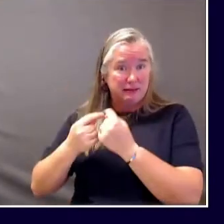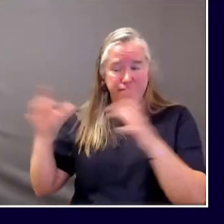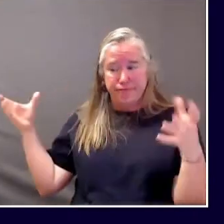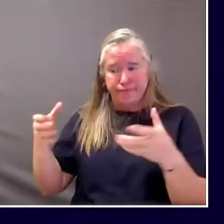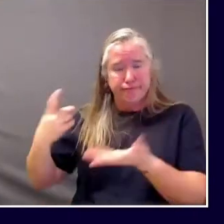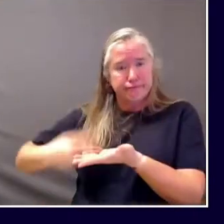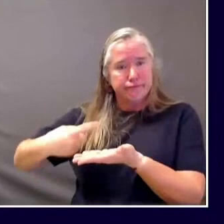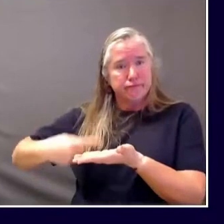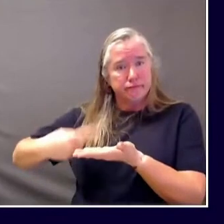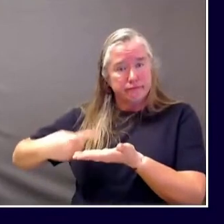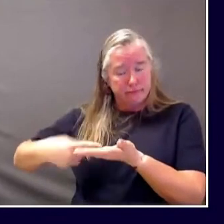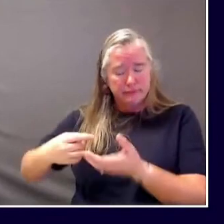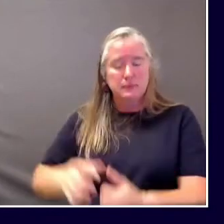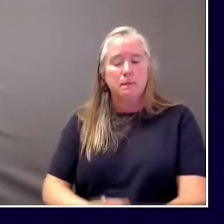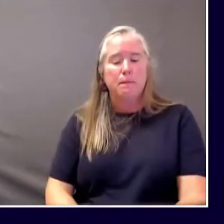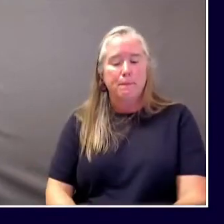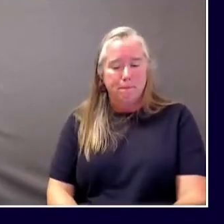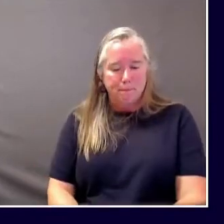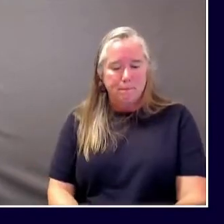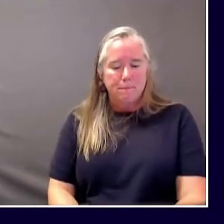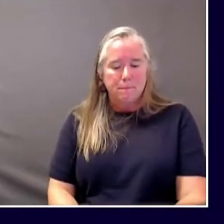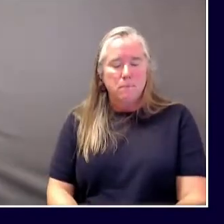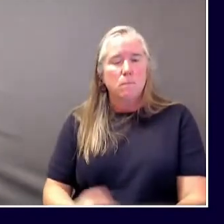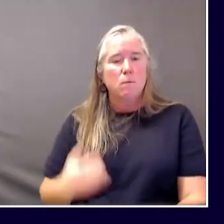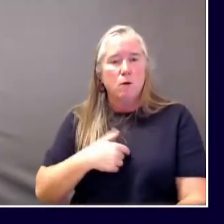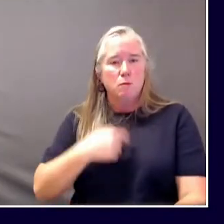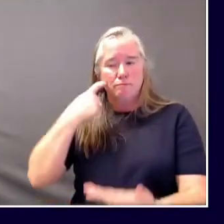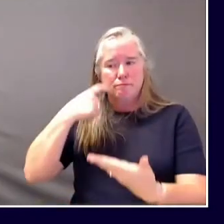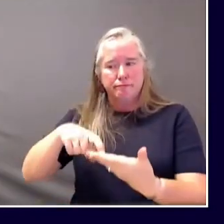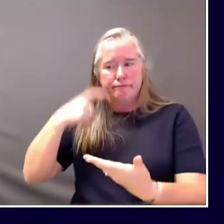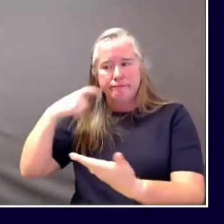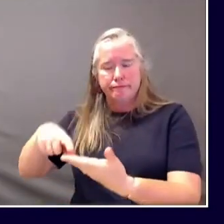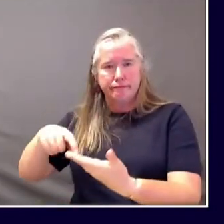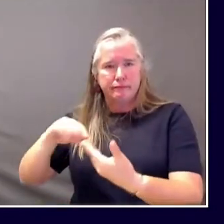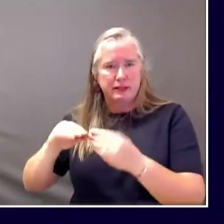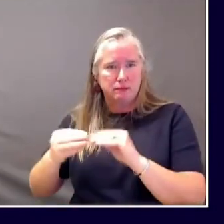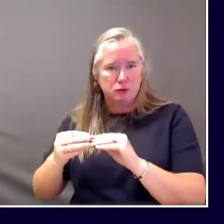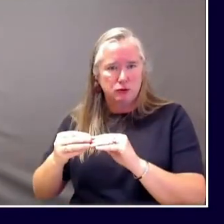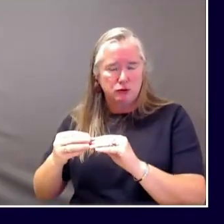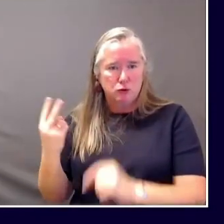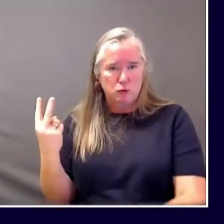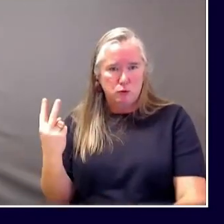and there have been two initial